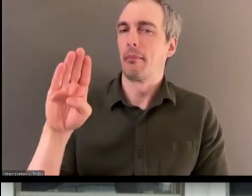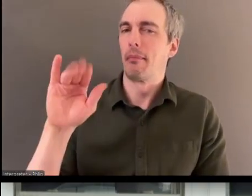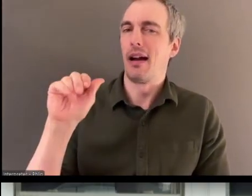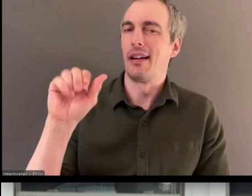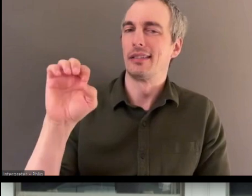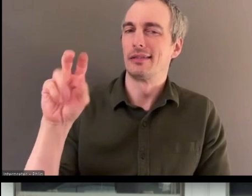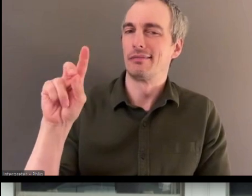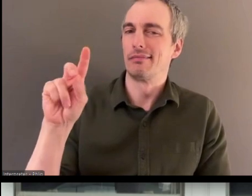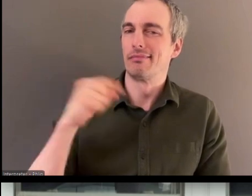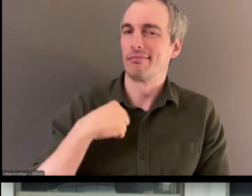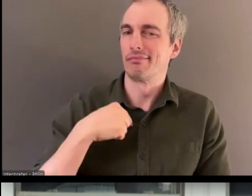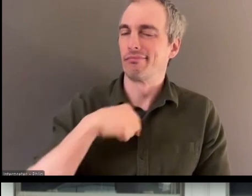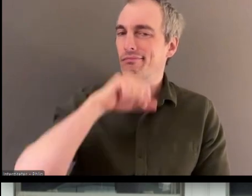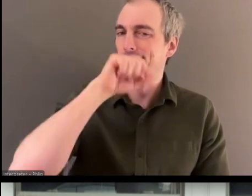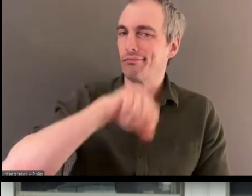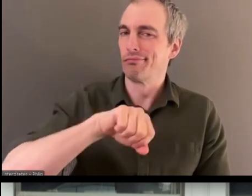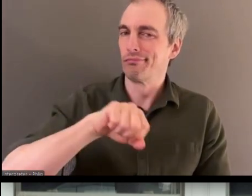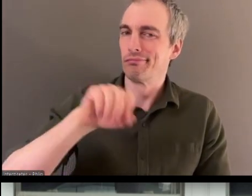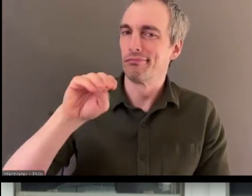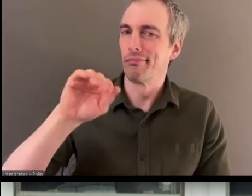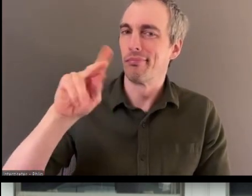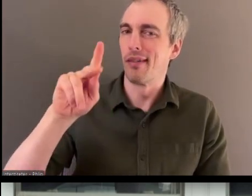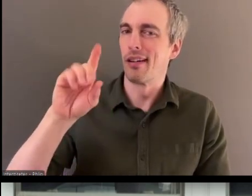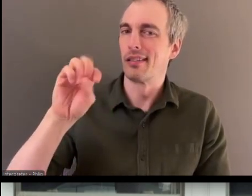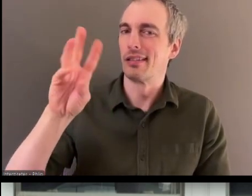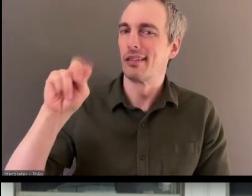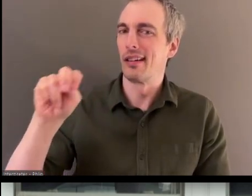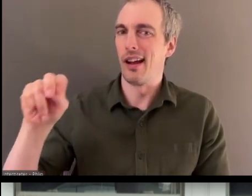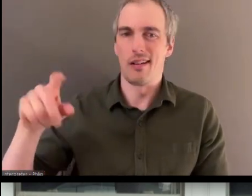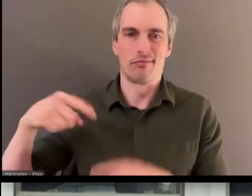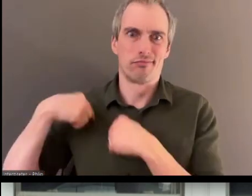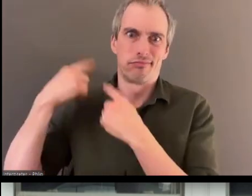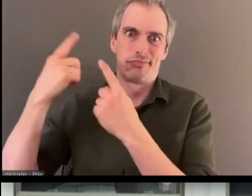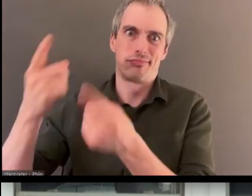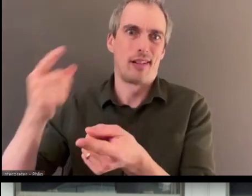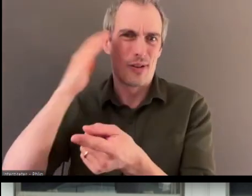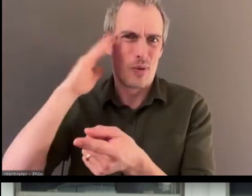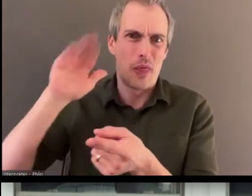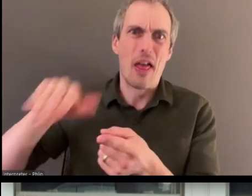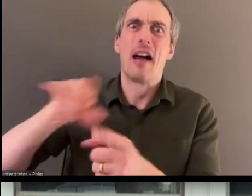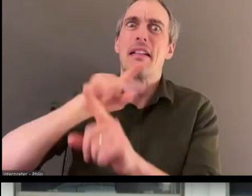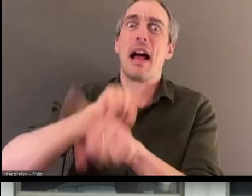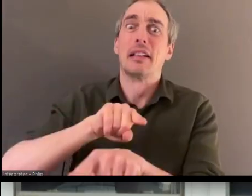But we did look at many different formats. And we settled on Markdown, which is inherently accessible.